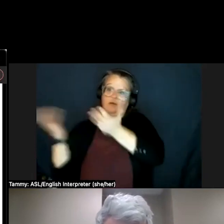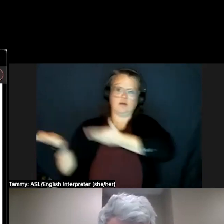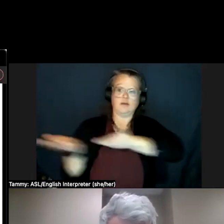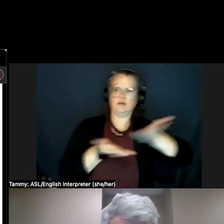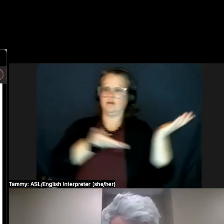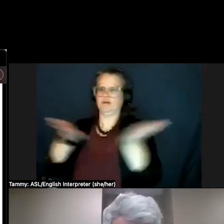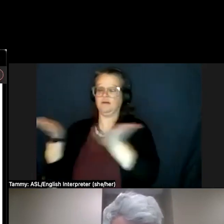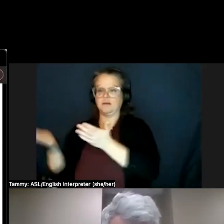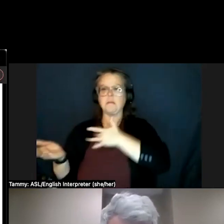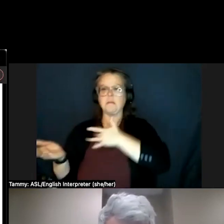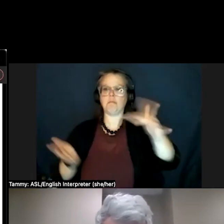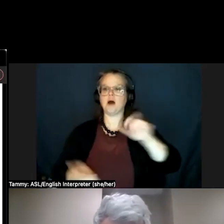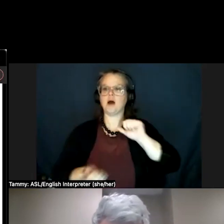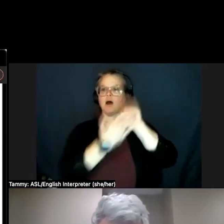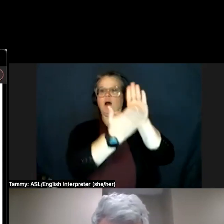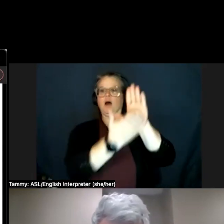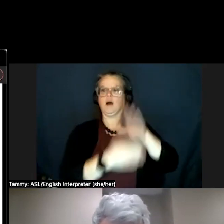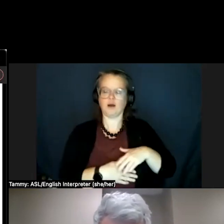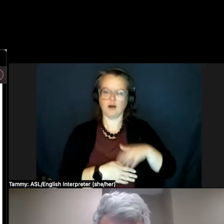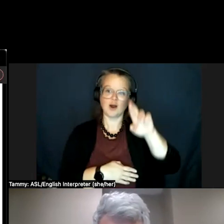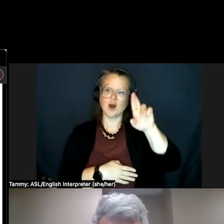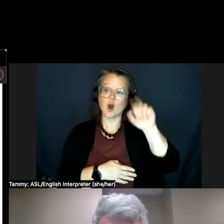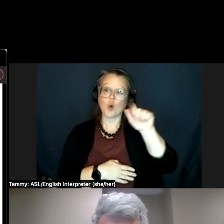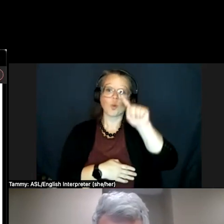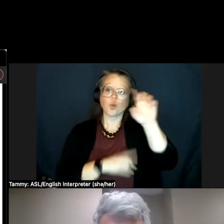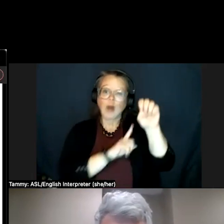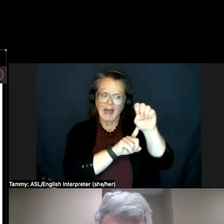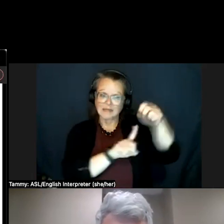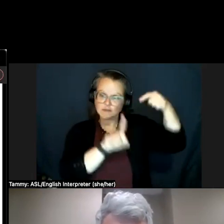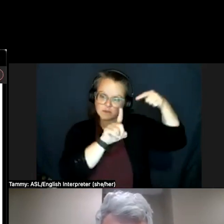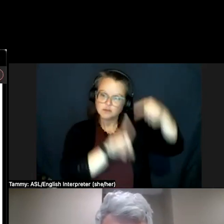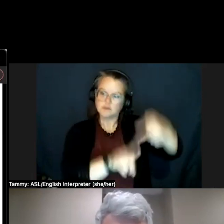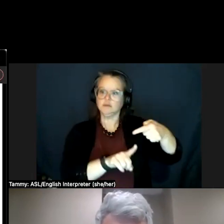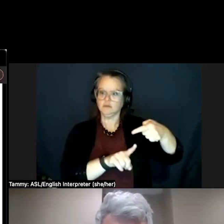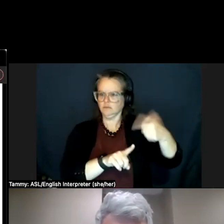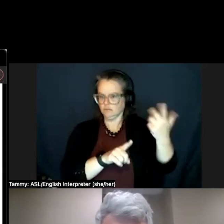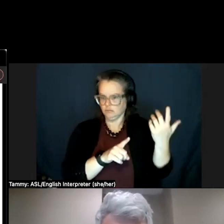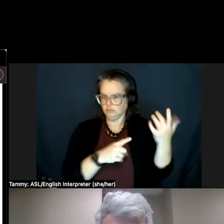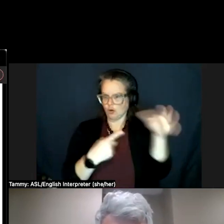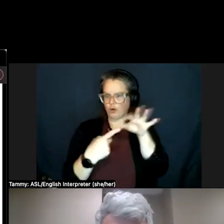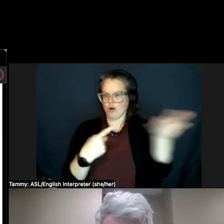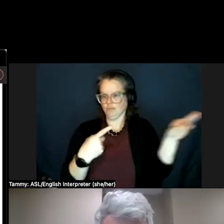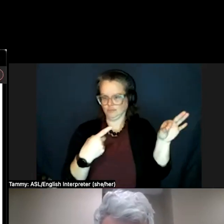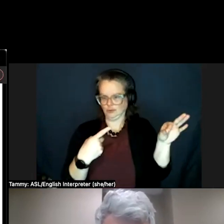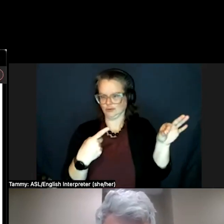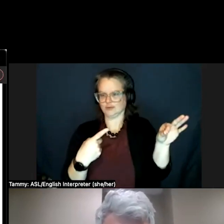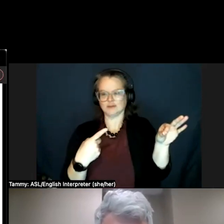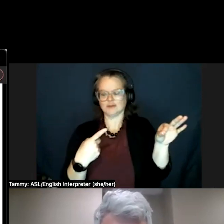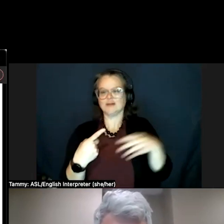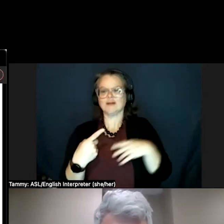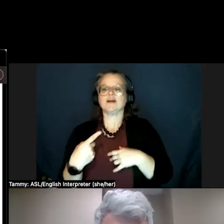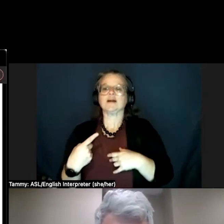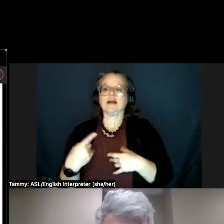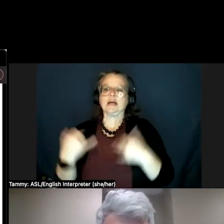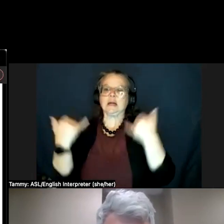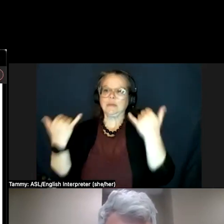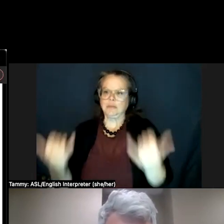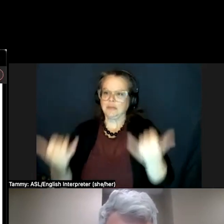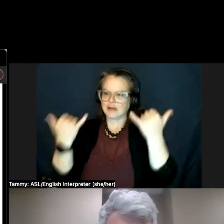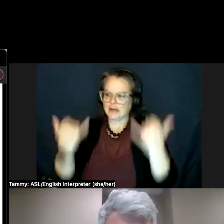And I think democratizing or standardizing with the availability of available transportation space